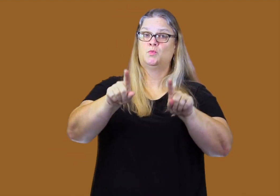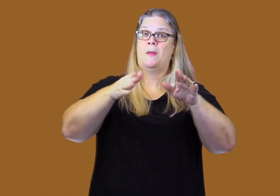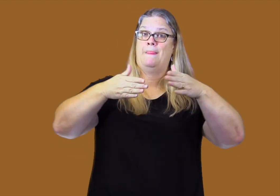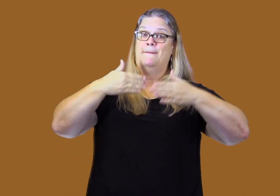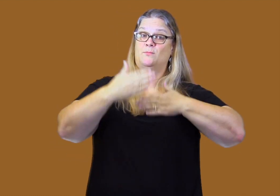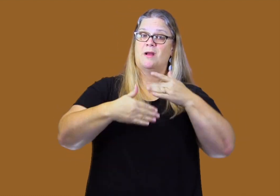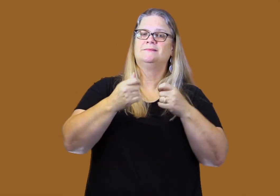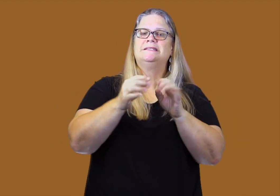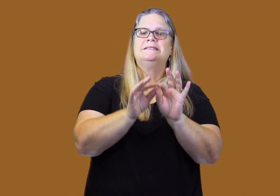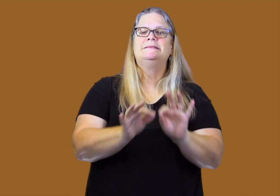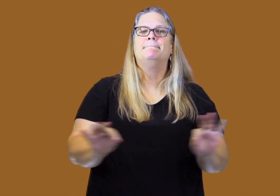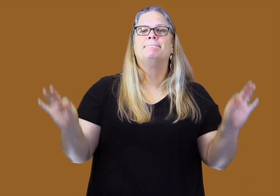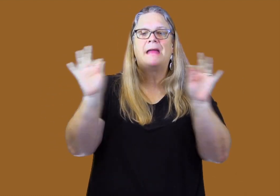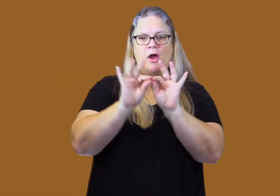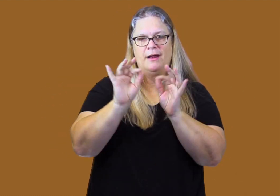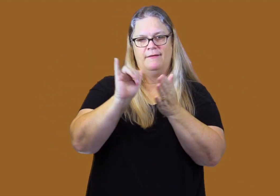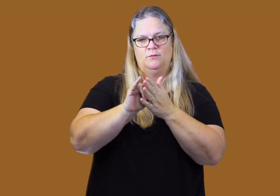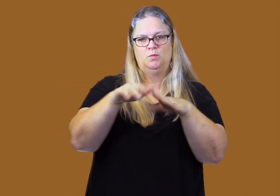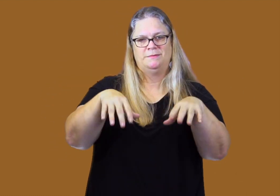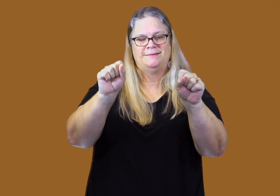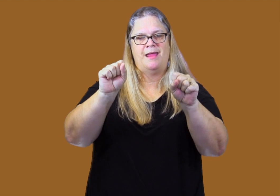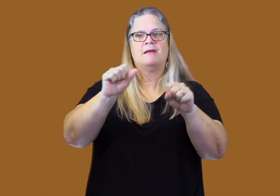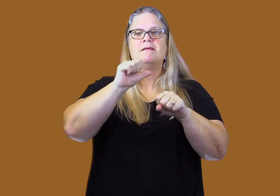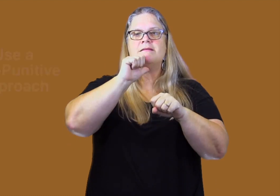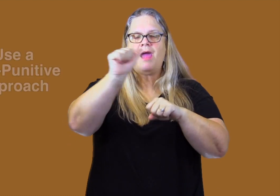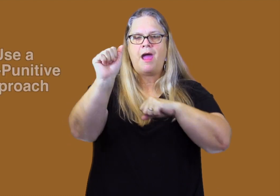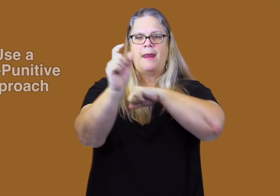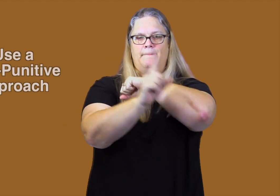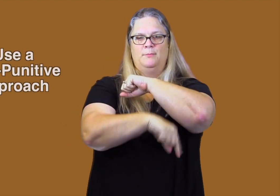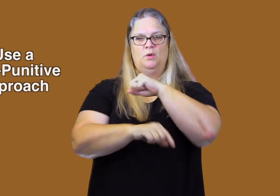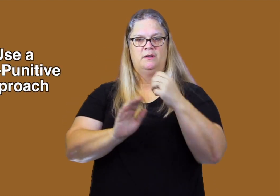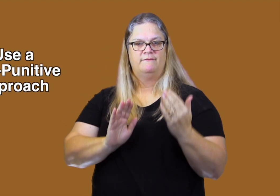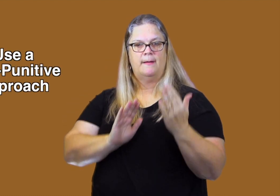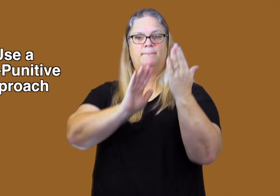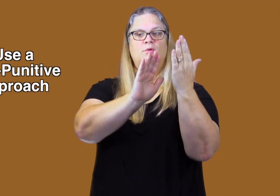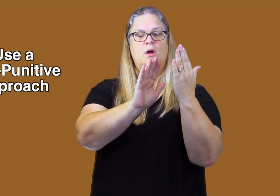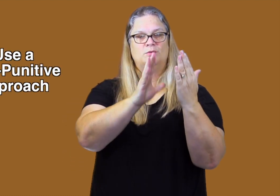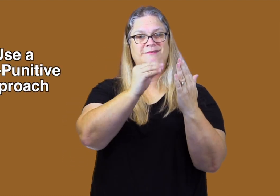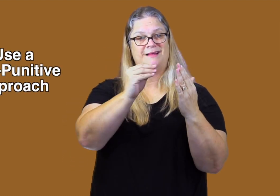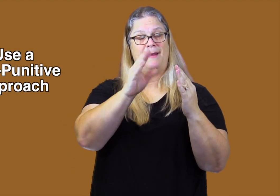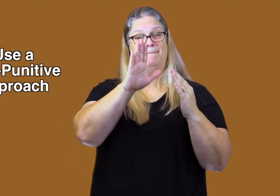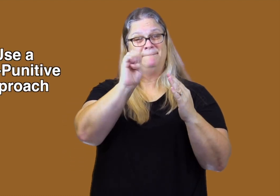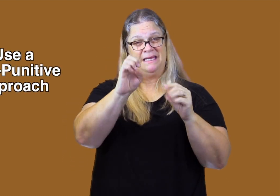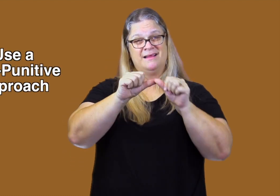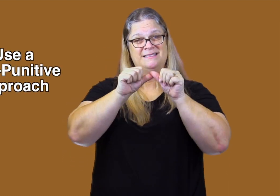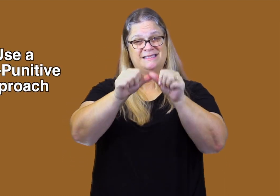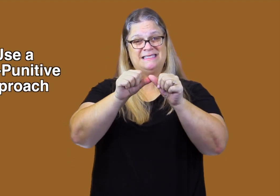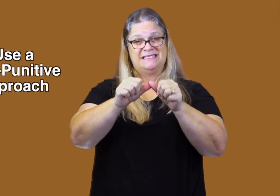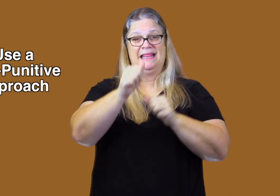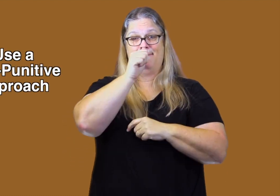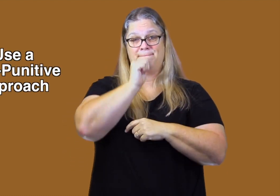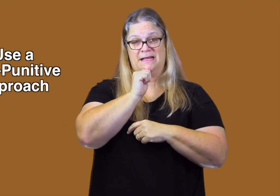During the process, is imperative to take a non-punitive approach and be consistently patient.